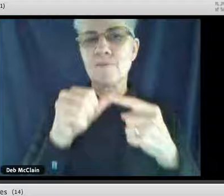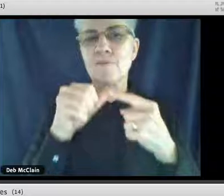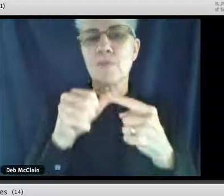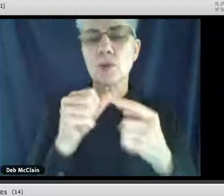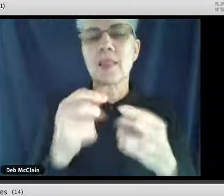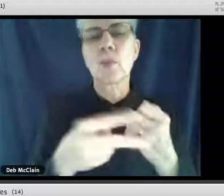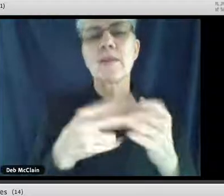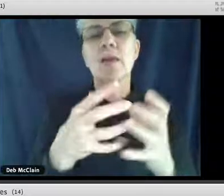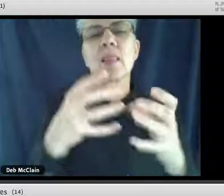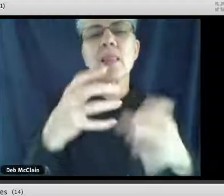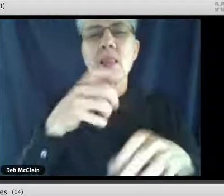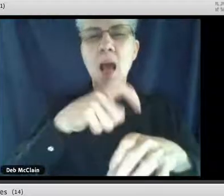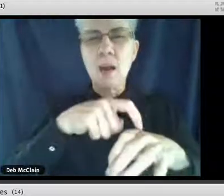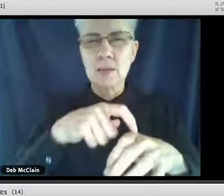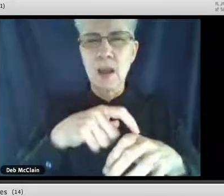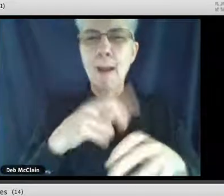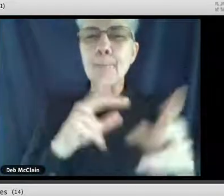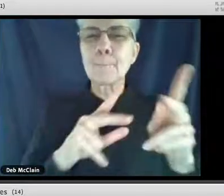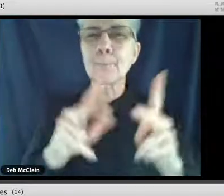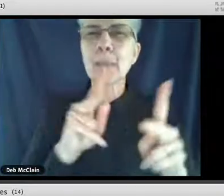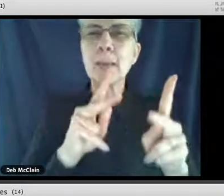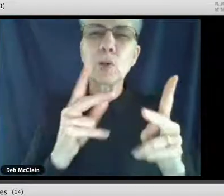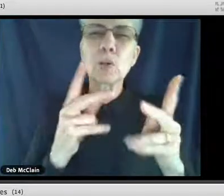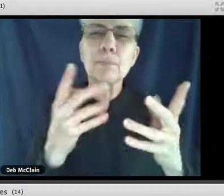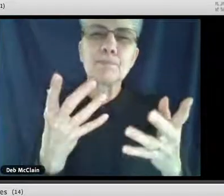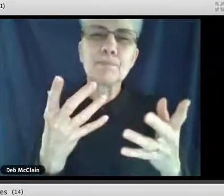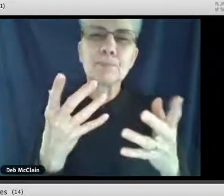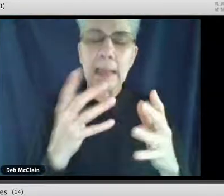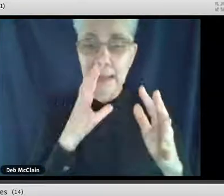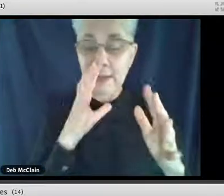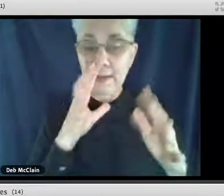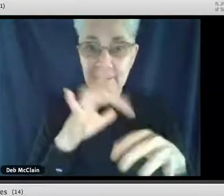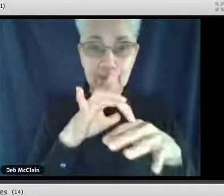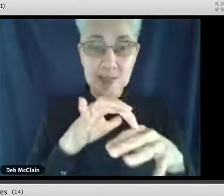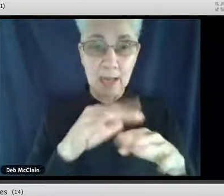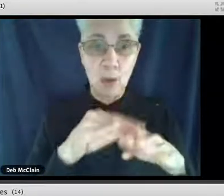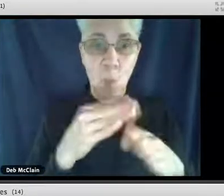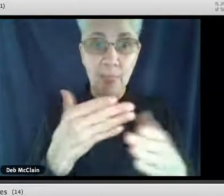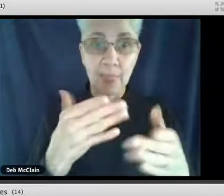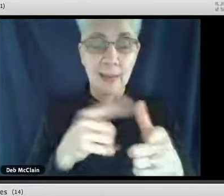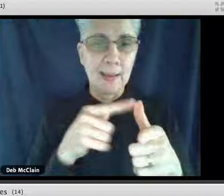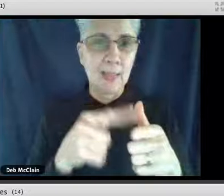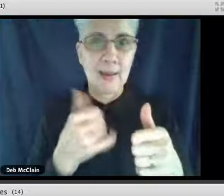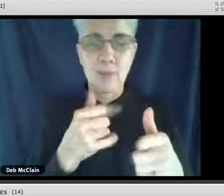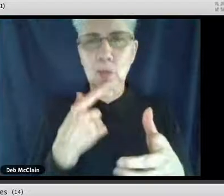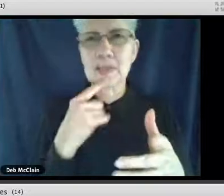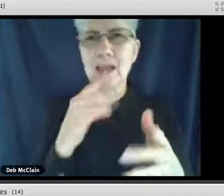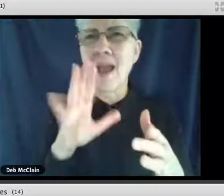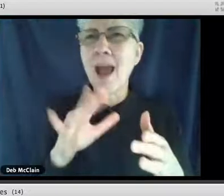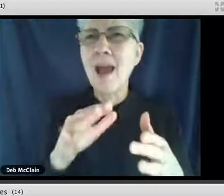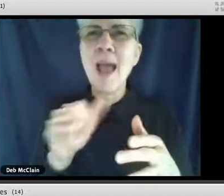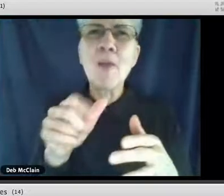because people get fixated on one thing. Then, you know, if they're going to say... If everyone is going to tell you the graphic